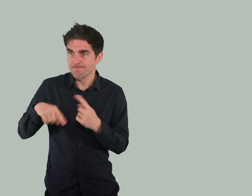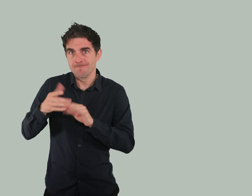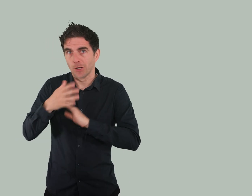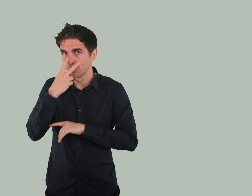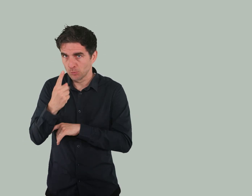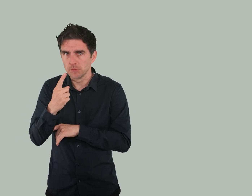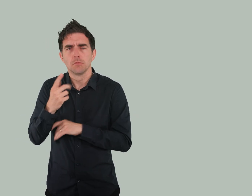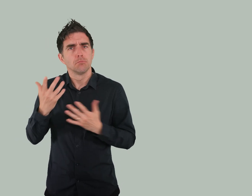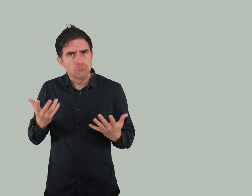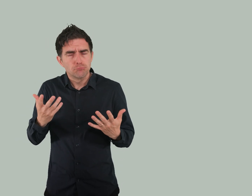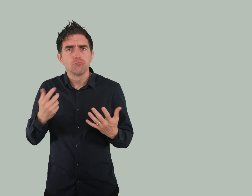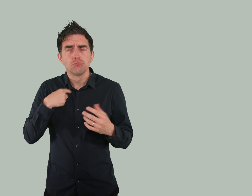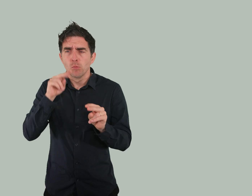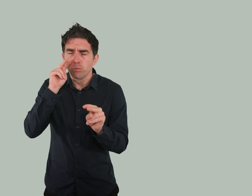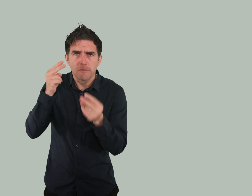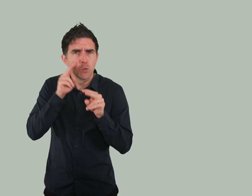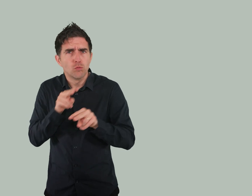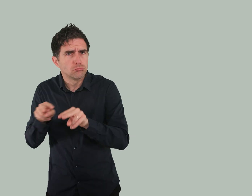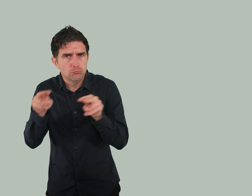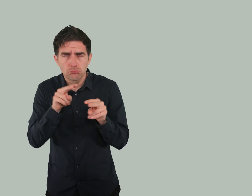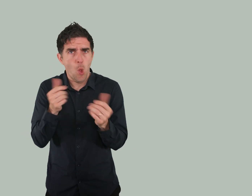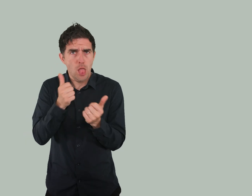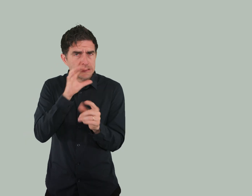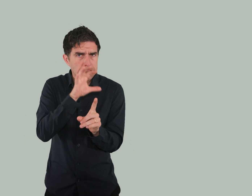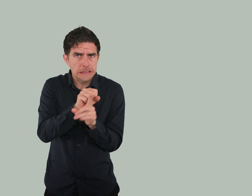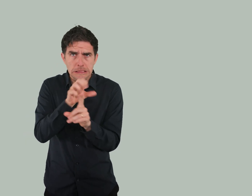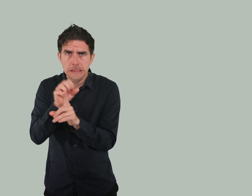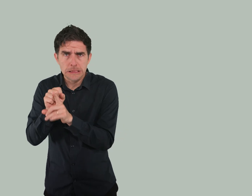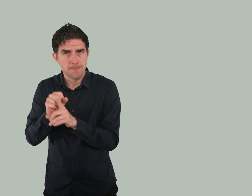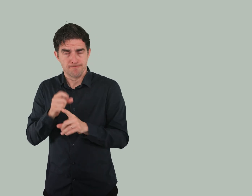and, as the review has already highlighted,